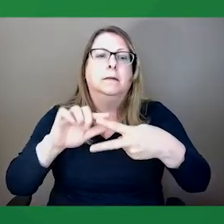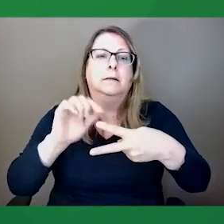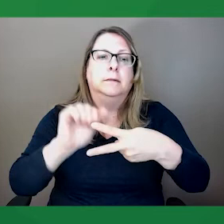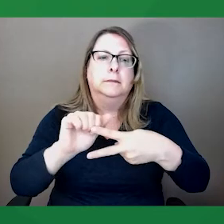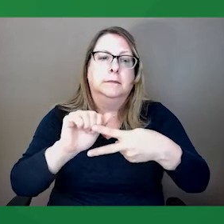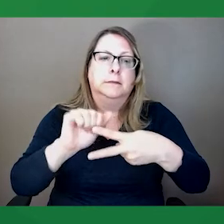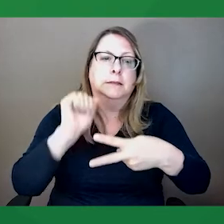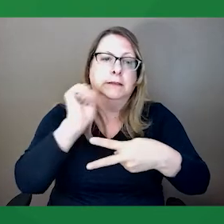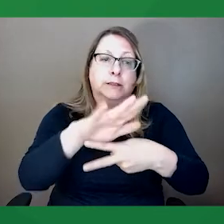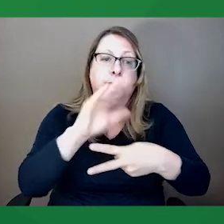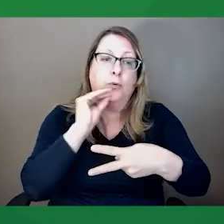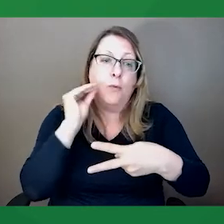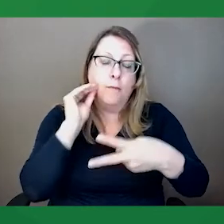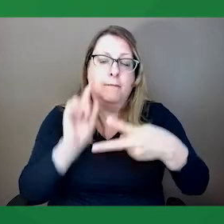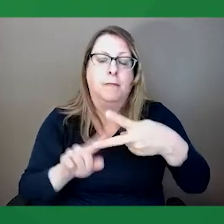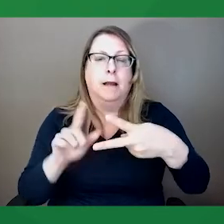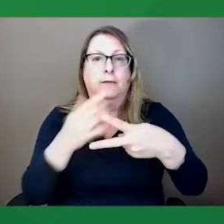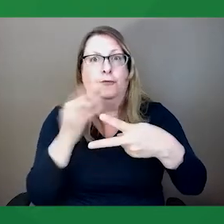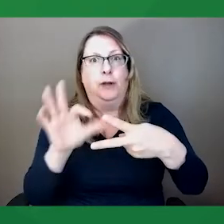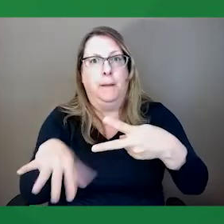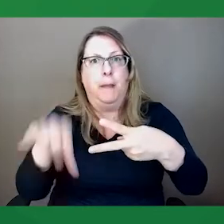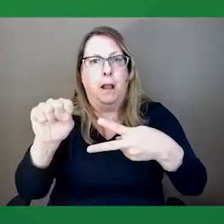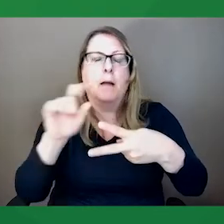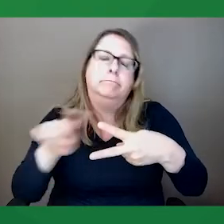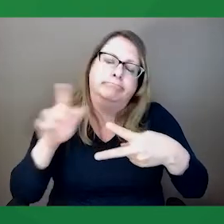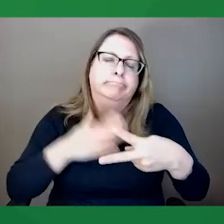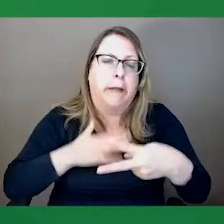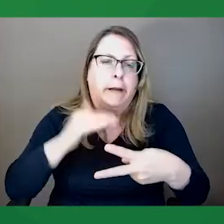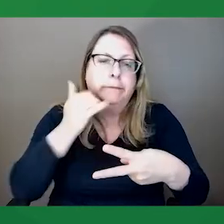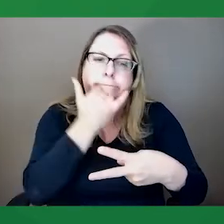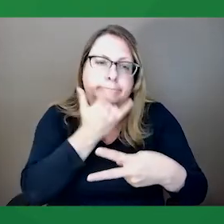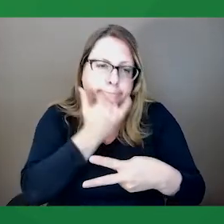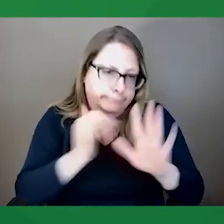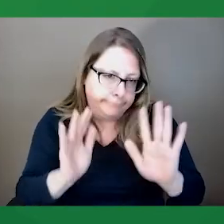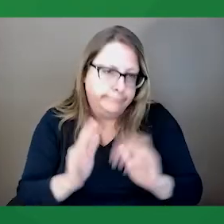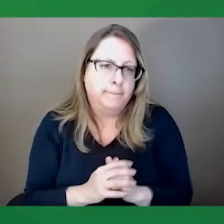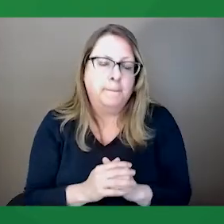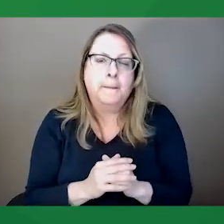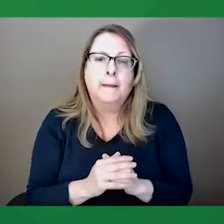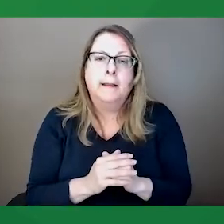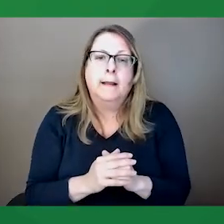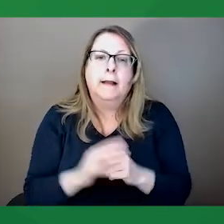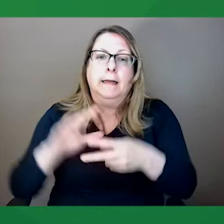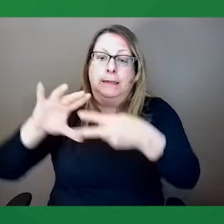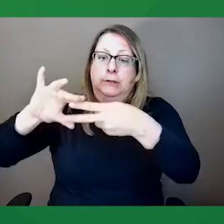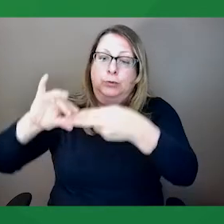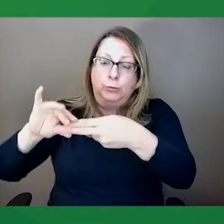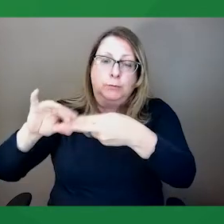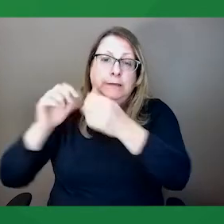it was supposed to be delivery options and free pickup. My bad. But anyways, I'm grouping that information